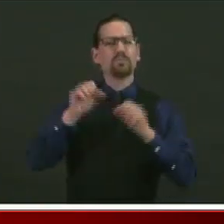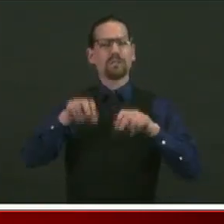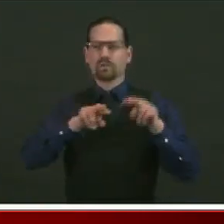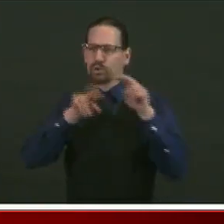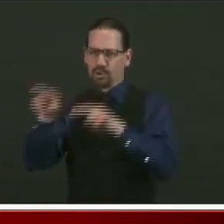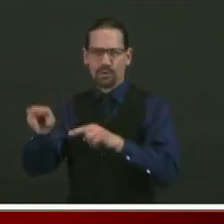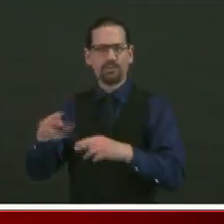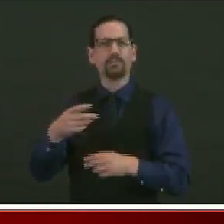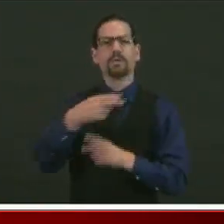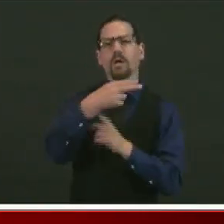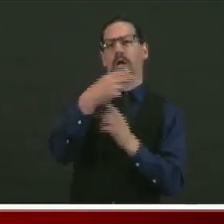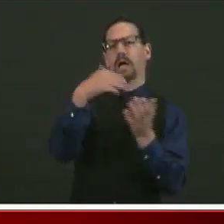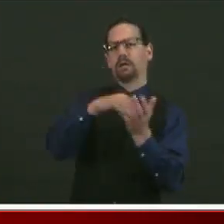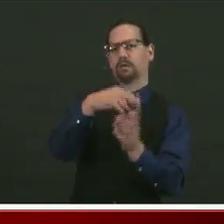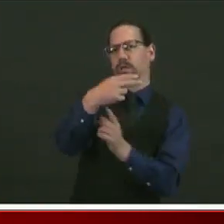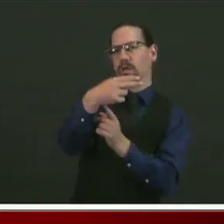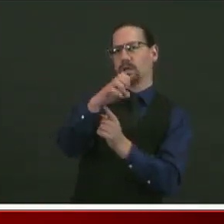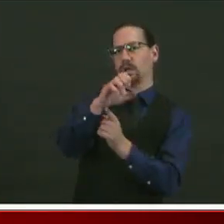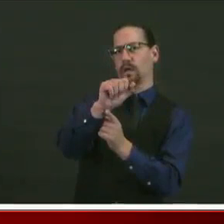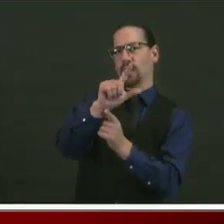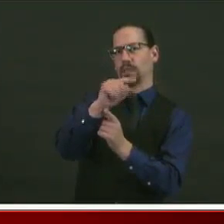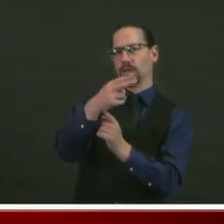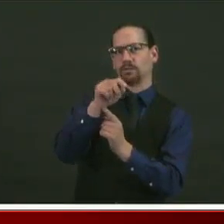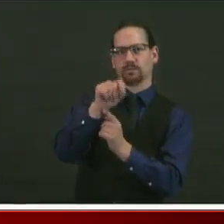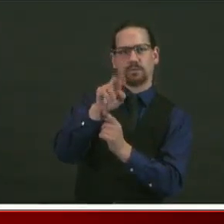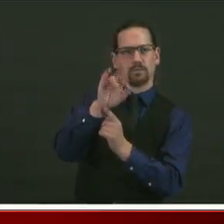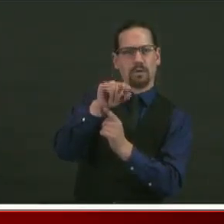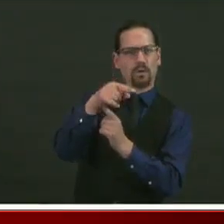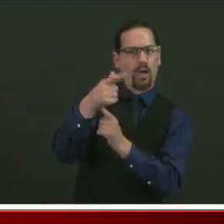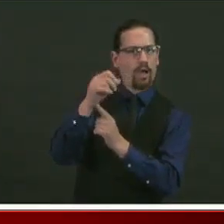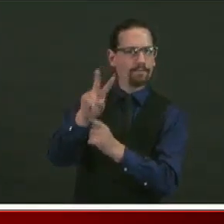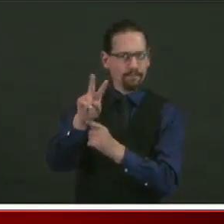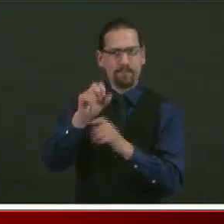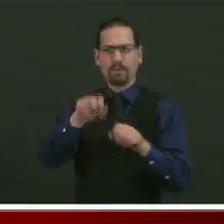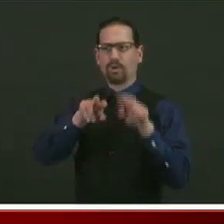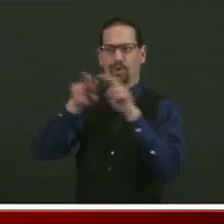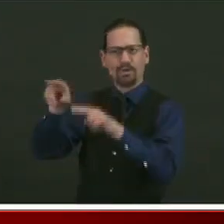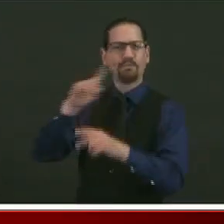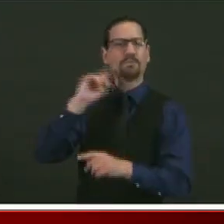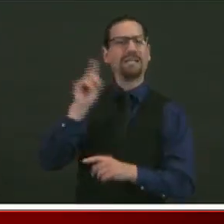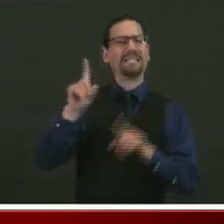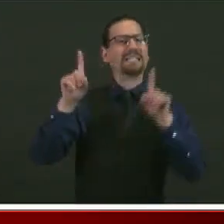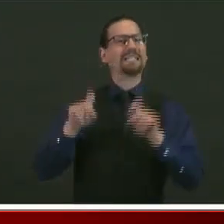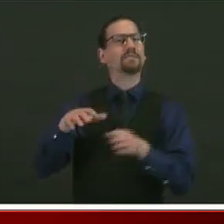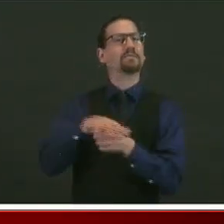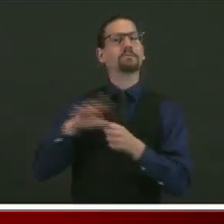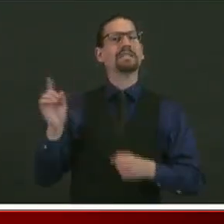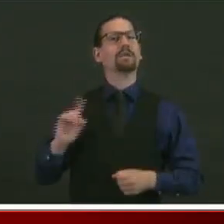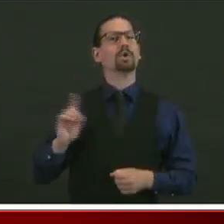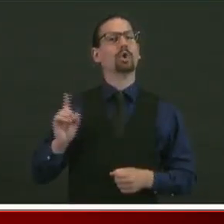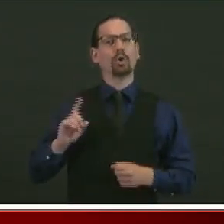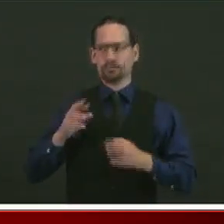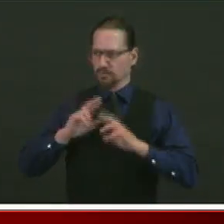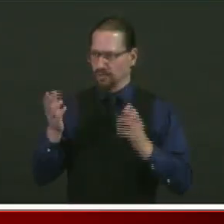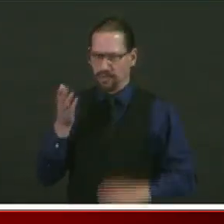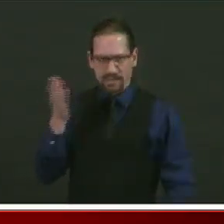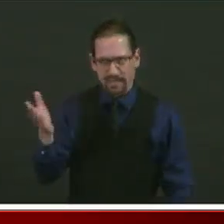WHAT YOU WANT TO DO IS GO TO HEALTH.RI.GOV, HITS THE COVID